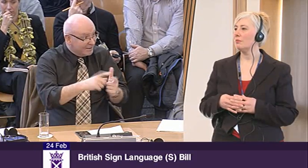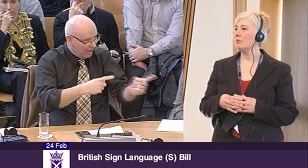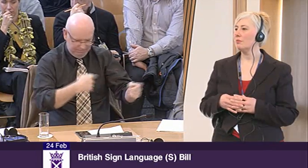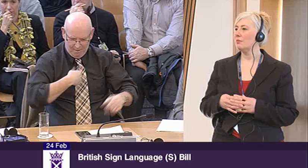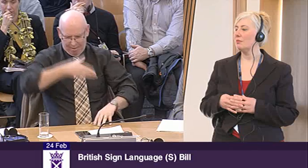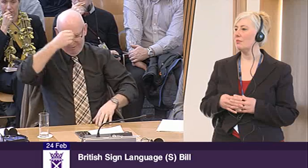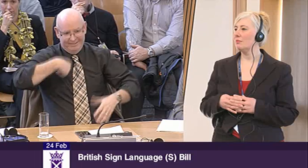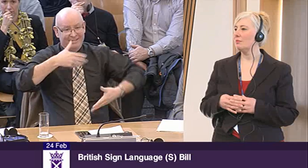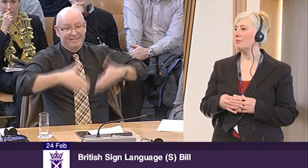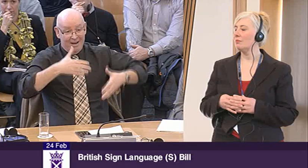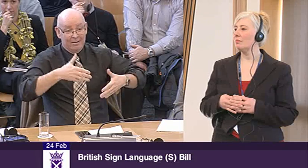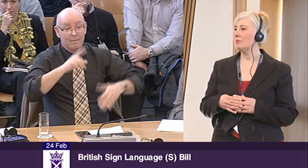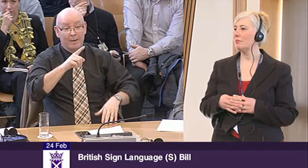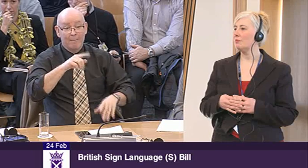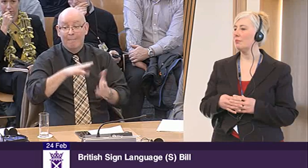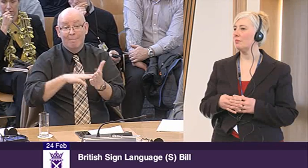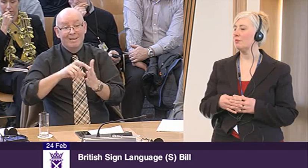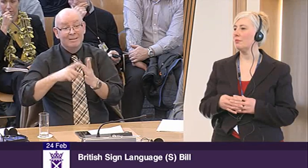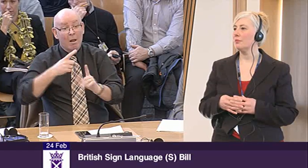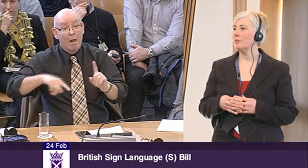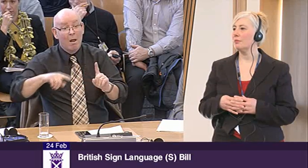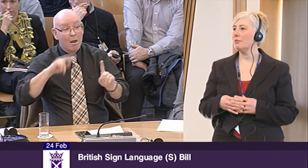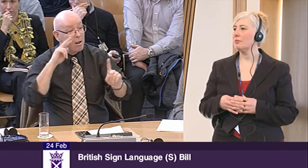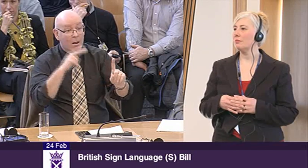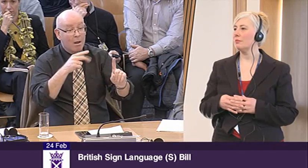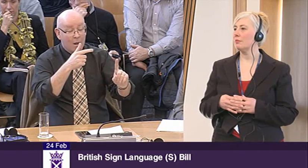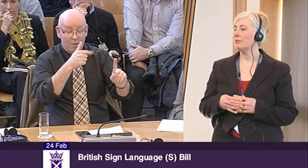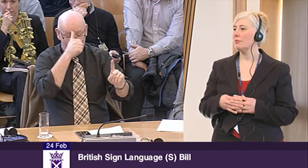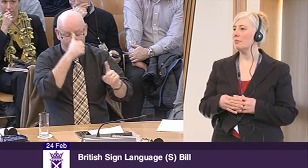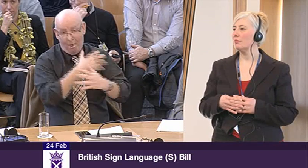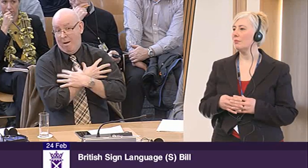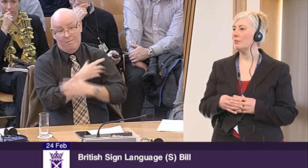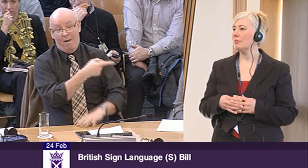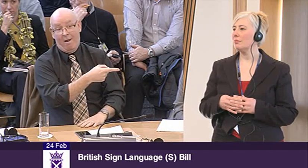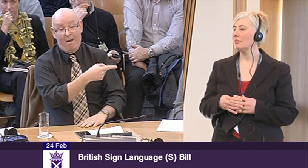She raised the profile of our language because she could sign a little bit, and she provided